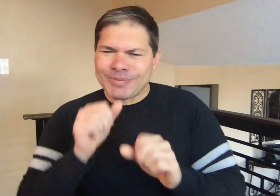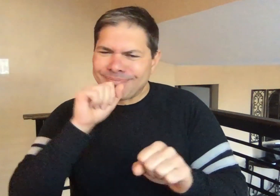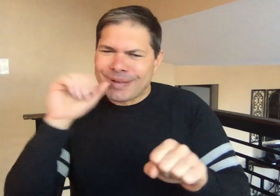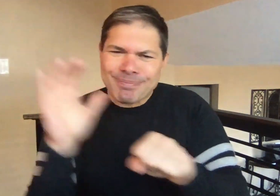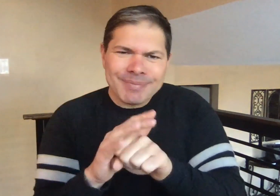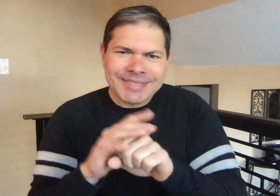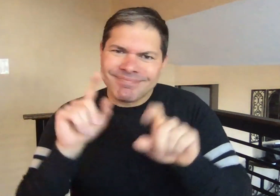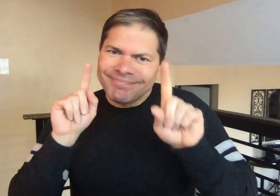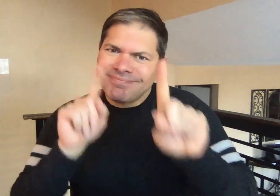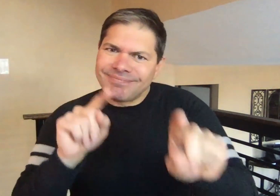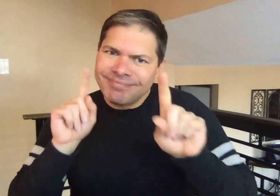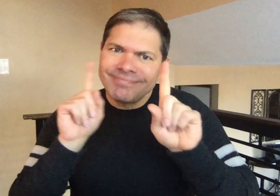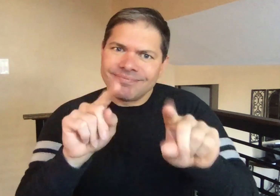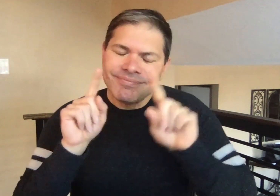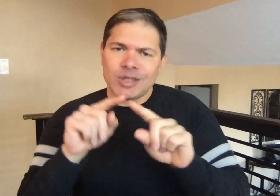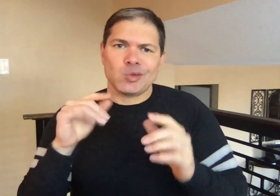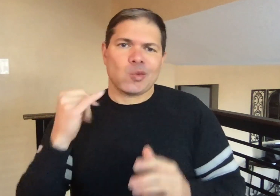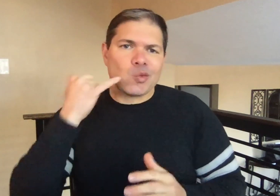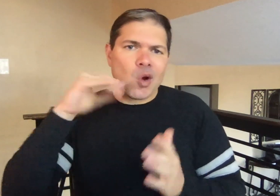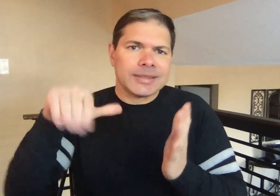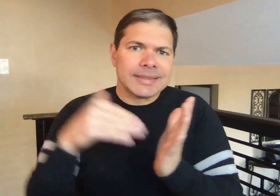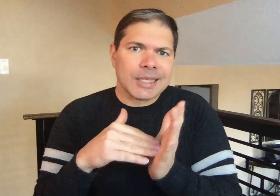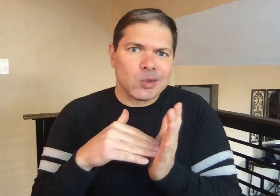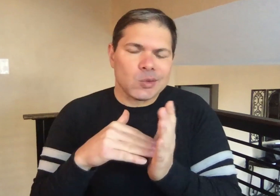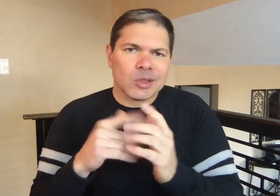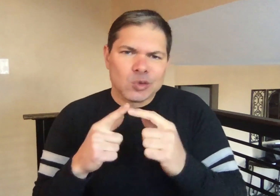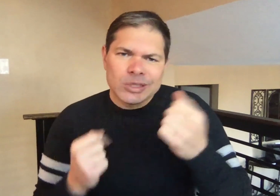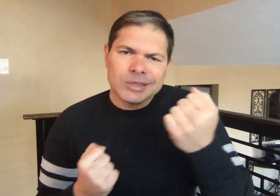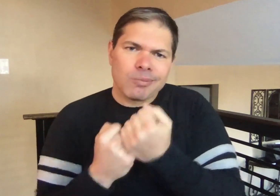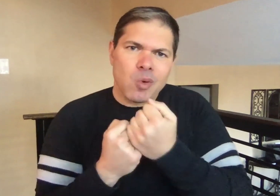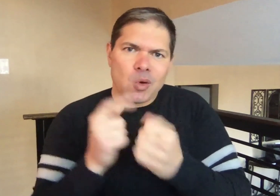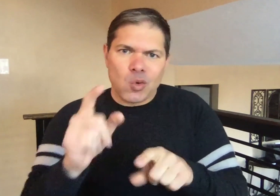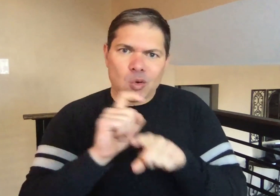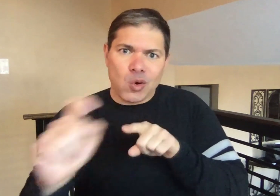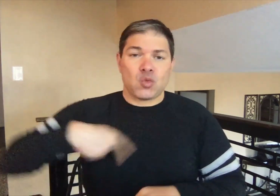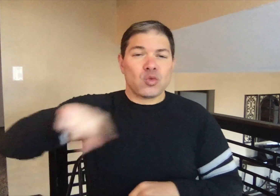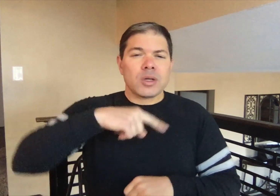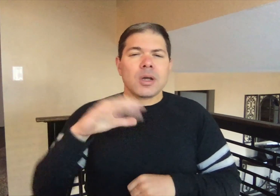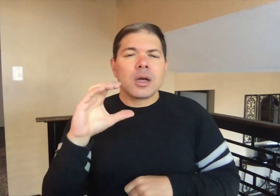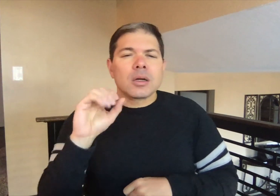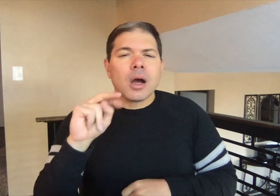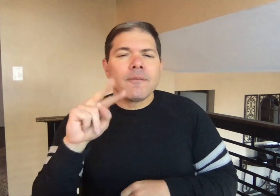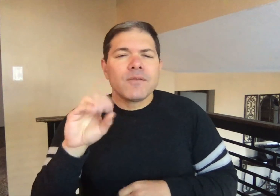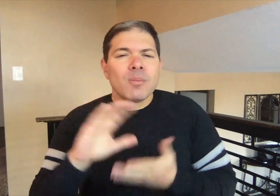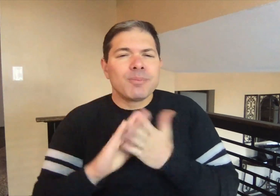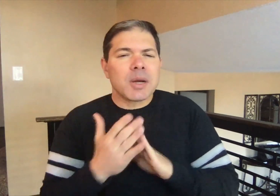remained committed to coming into our call centers every day to support your calls. Here at Convo we have started to become